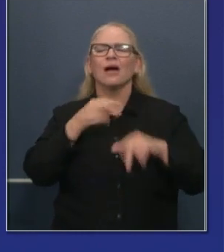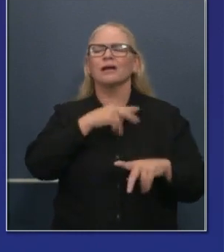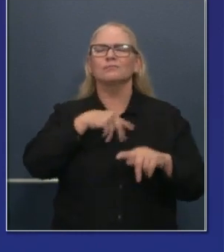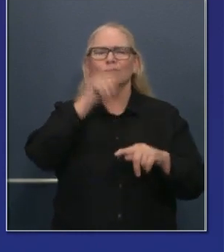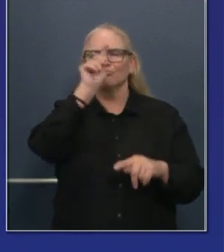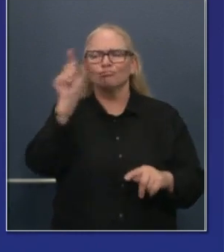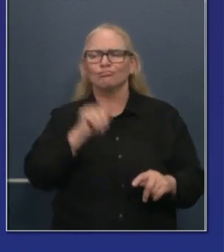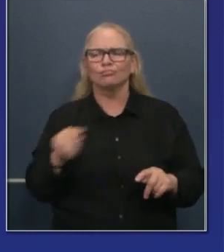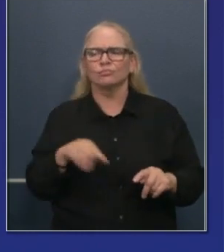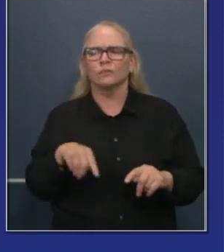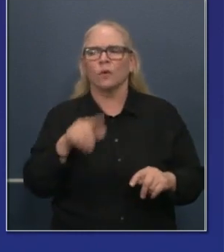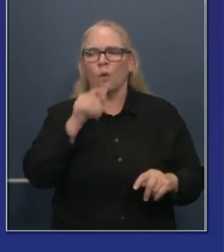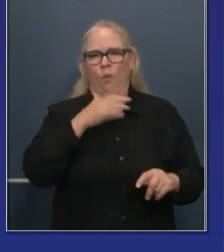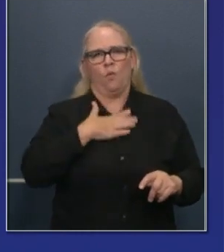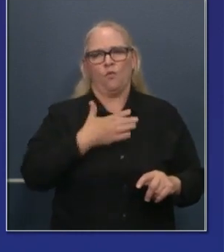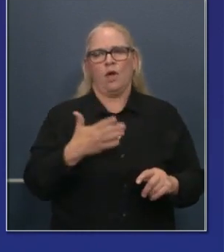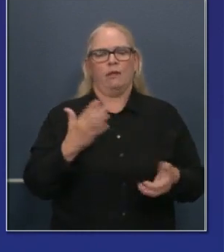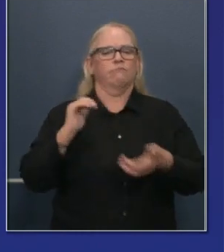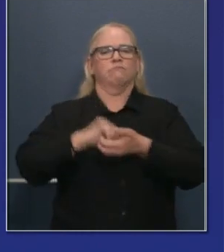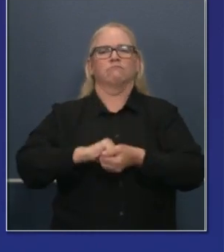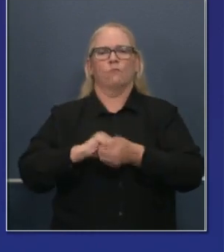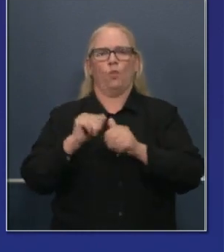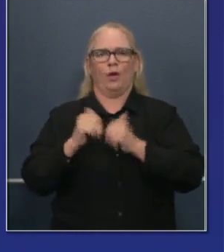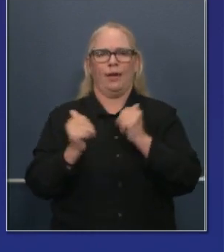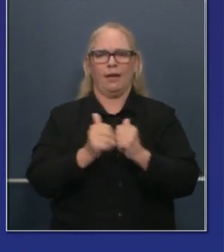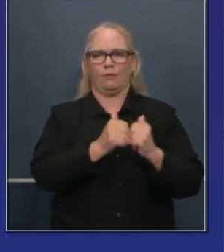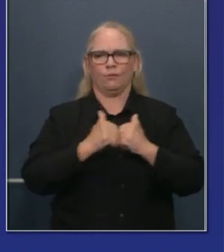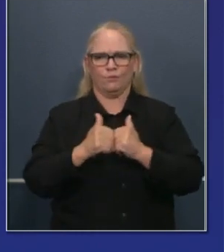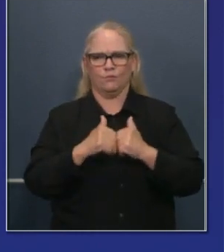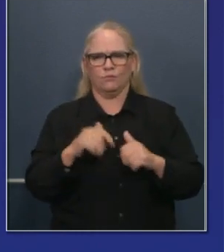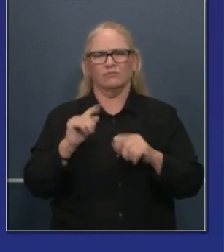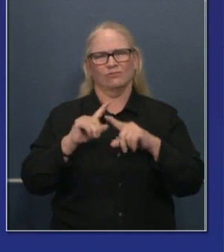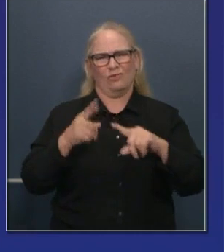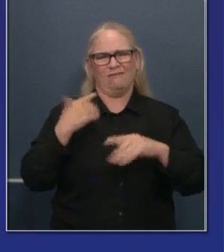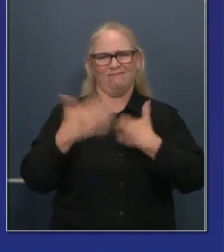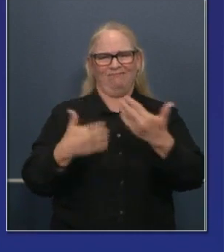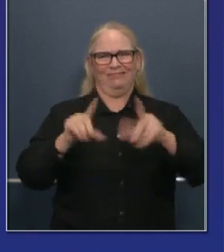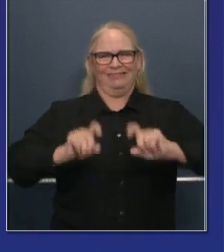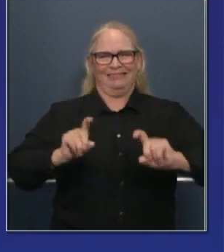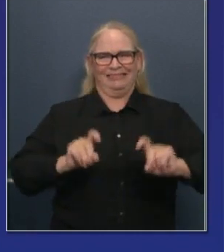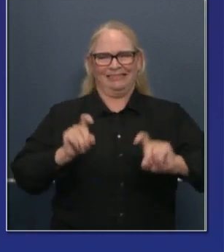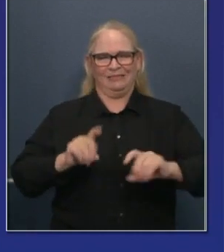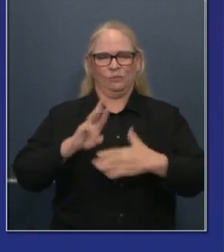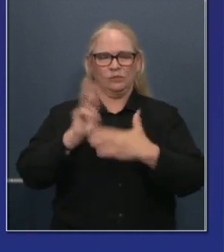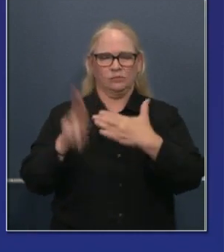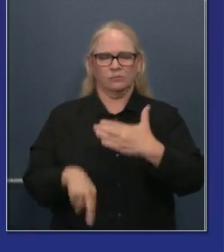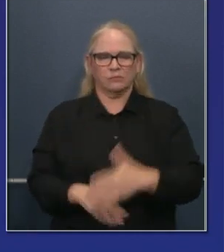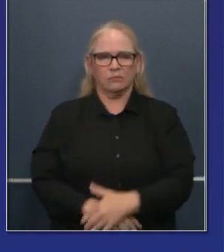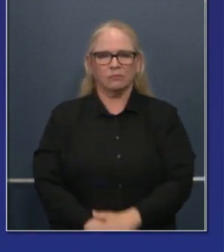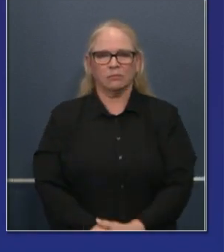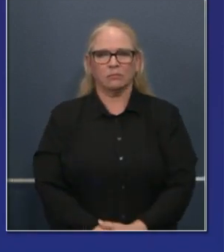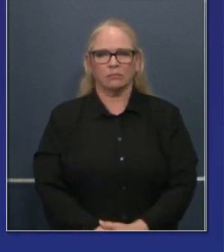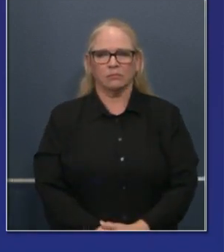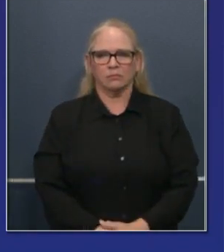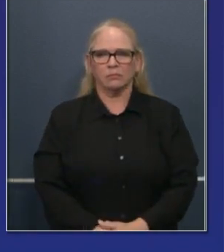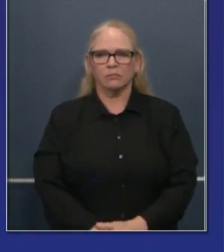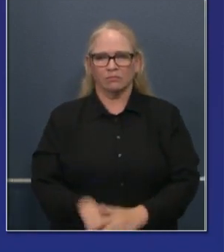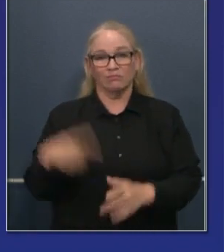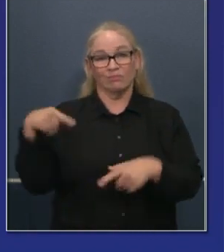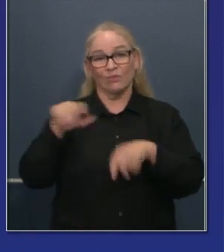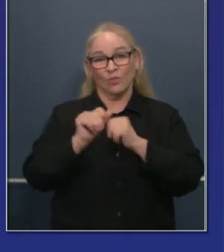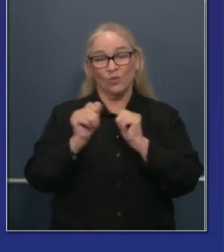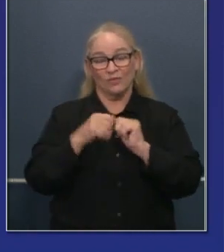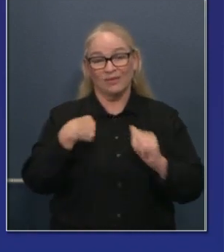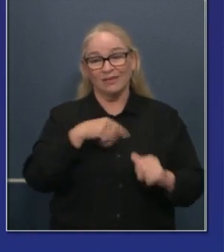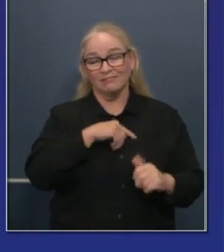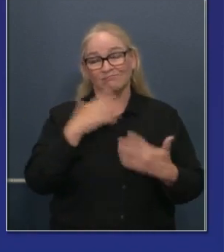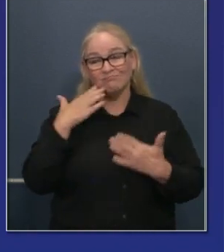WE ARE WORKING COLLABORATIVELY WITH KAISER AND SUTTER HEALTH CARE SYSTEMS, INCREDIBLE PARTNERS IN OUR EFFORTS TO DATE.